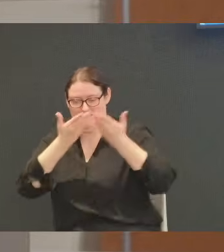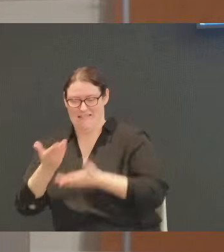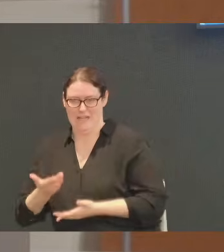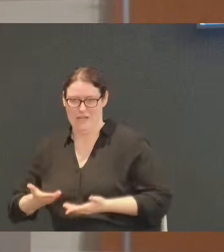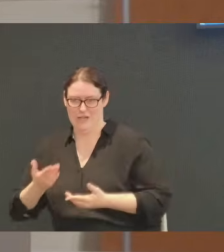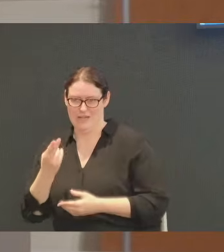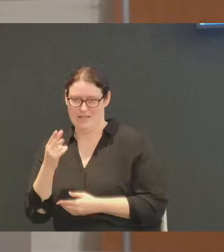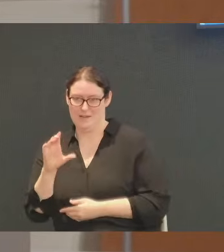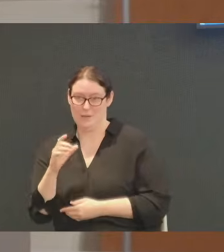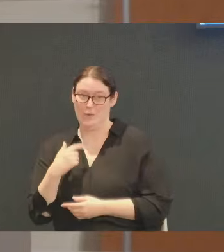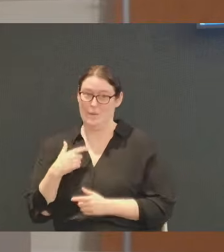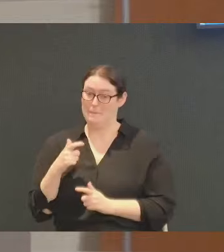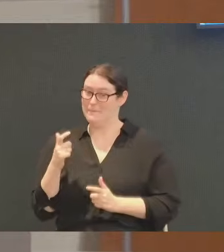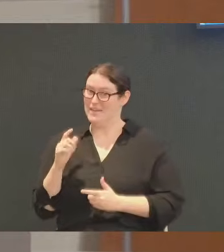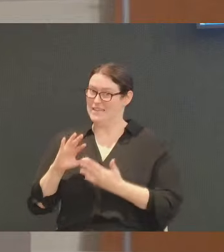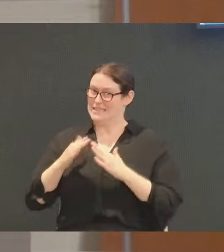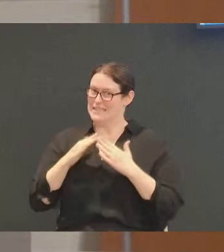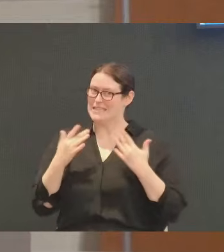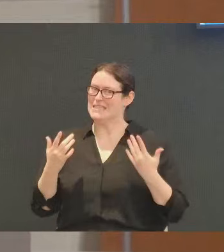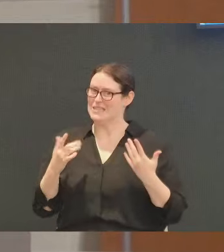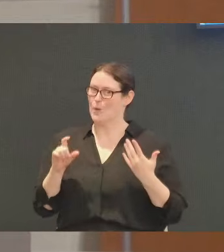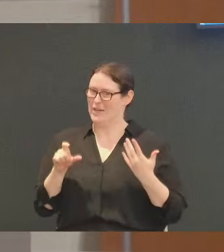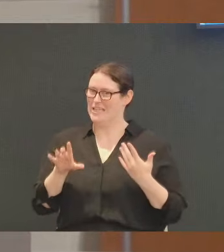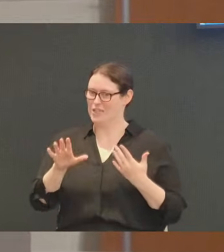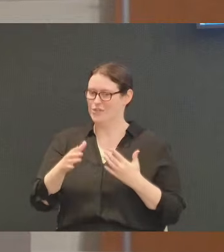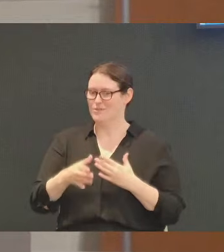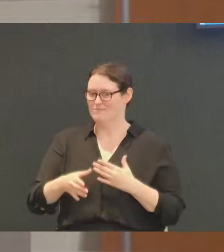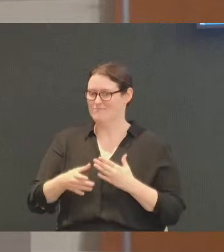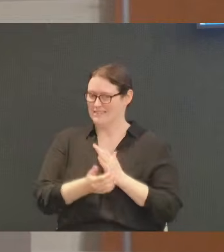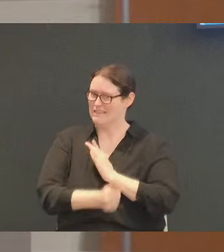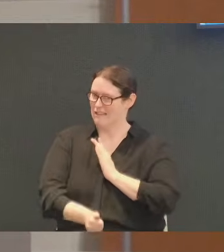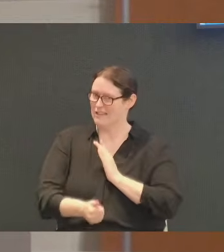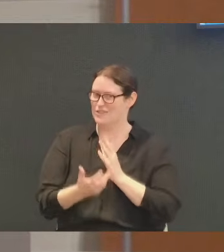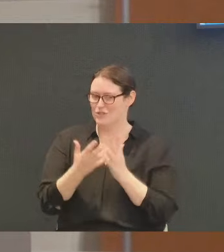big urbans. We certainly need that because there are a lot of challenges here, but there are also